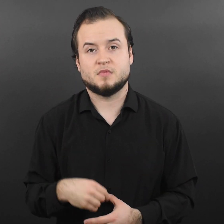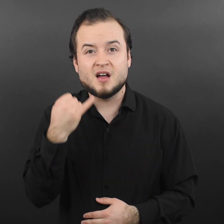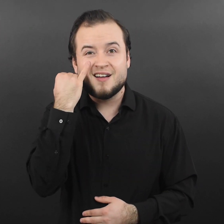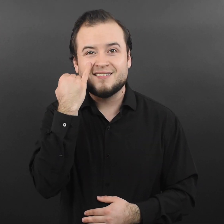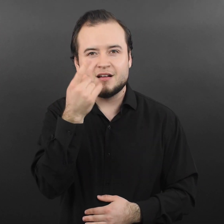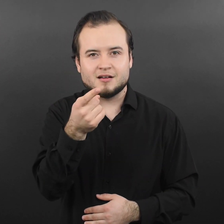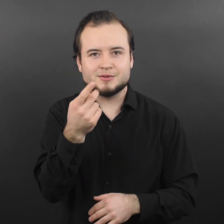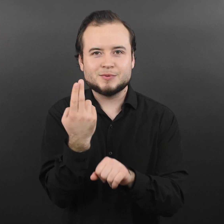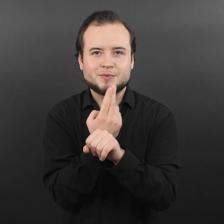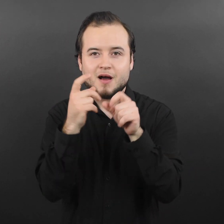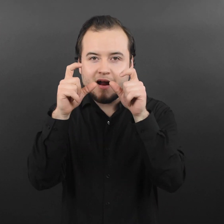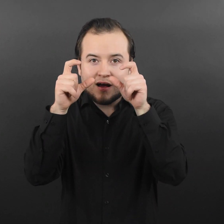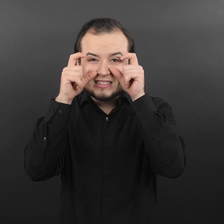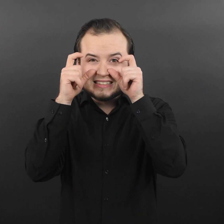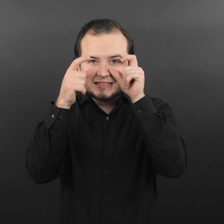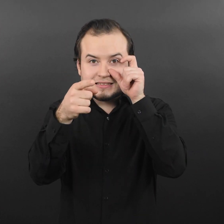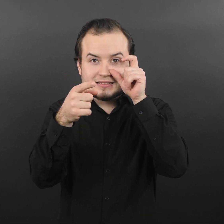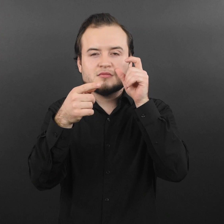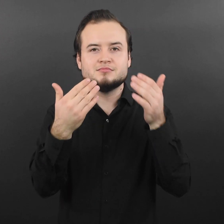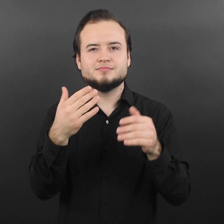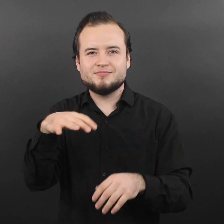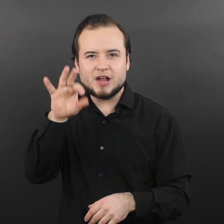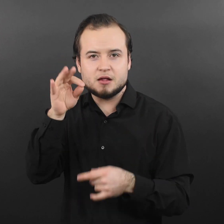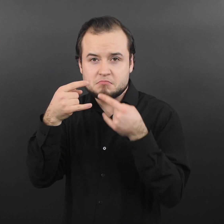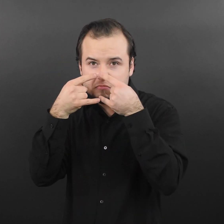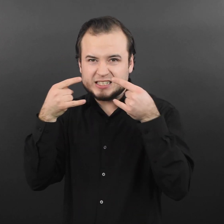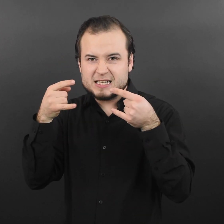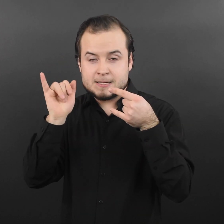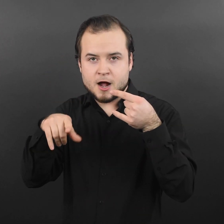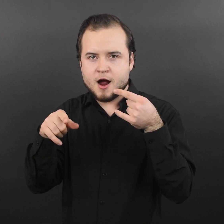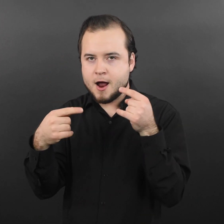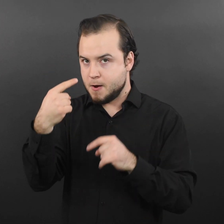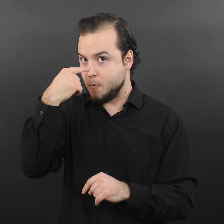If you wear glasses, find a mask that fits closely over your nose